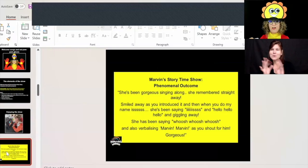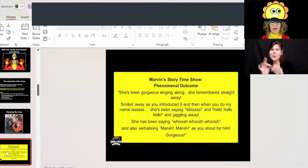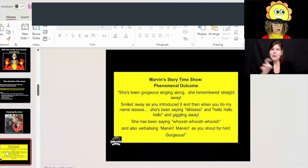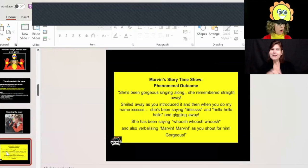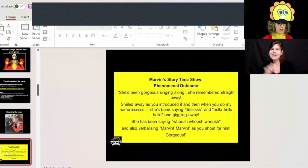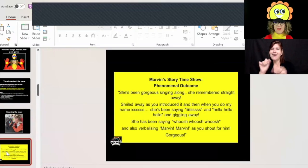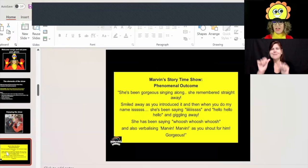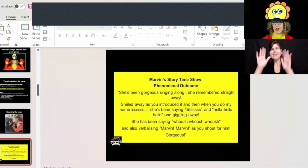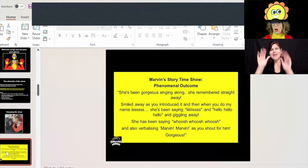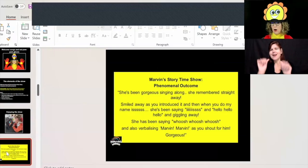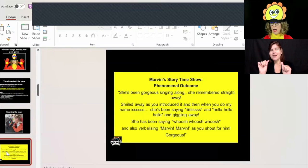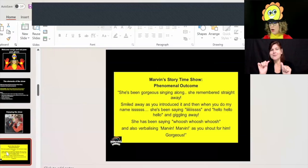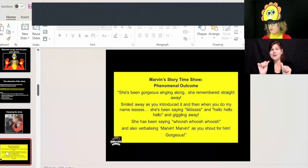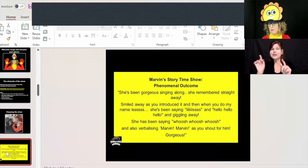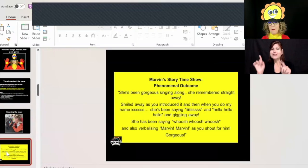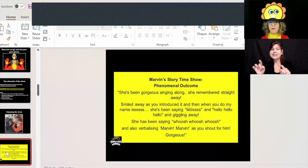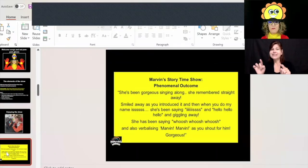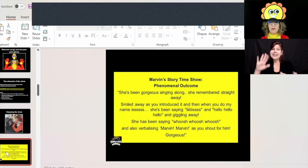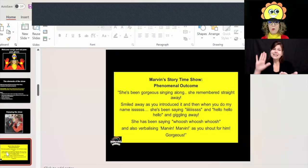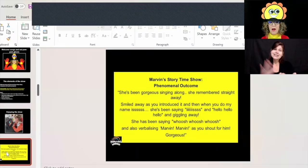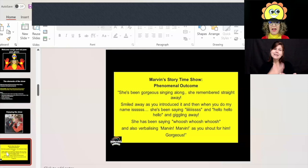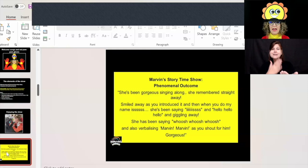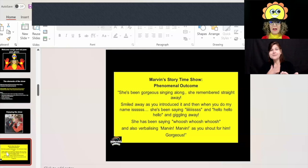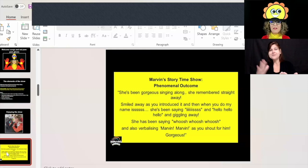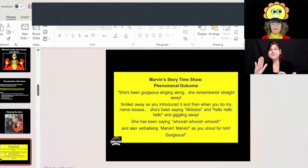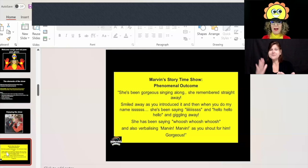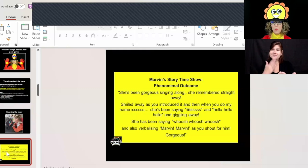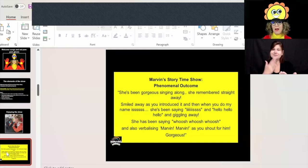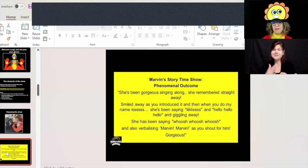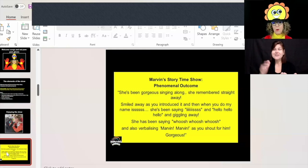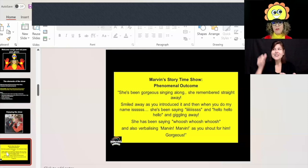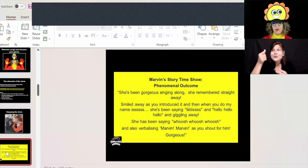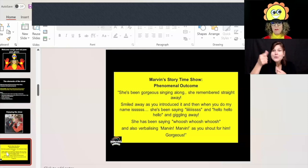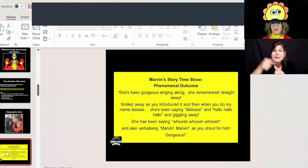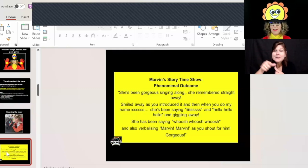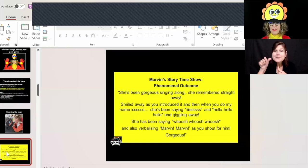"She's been gorgeous singing along. She remember straight away, smiled away as you introduced it.